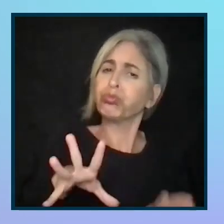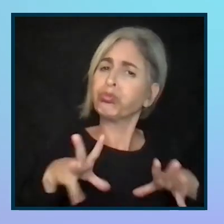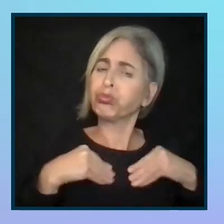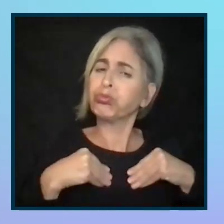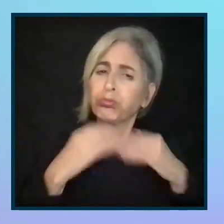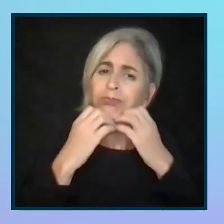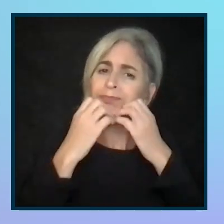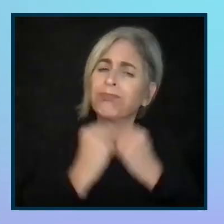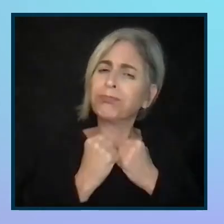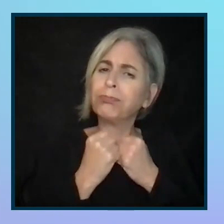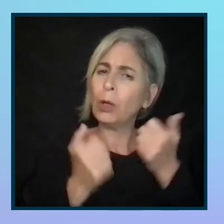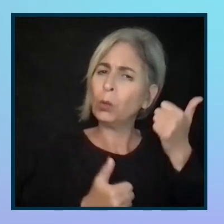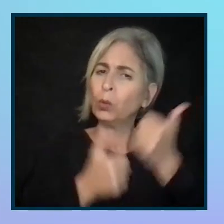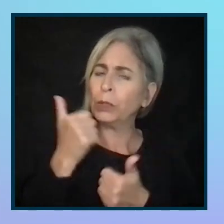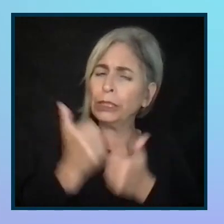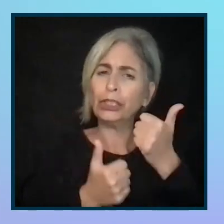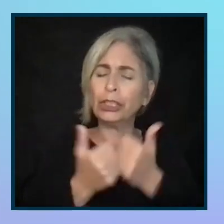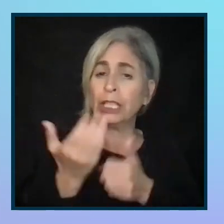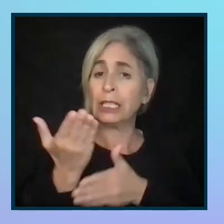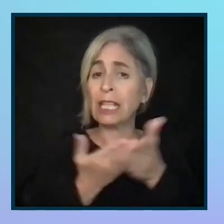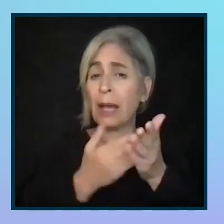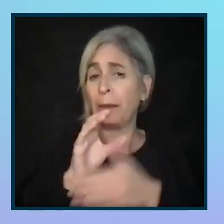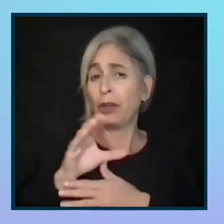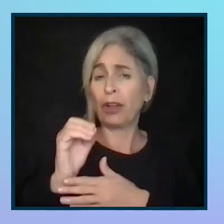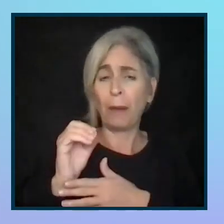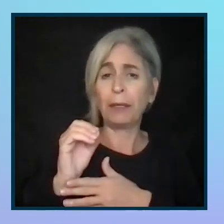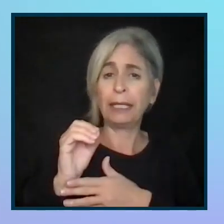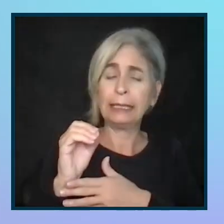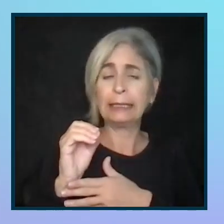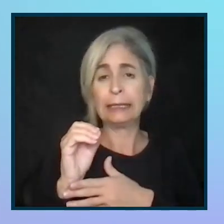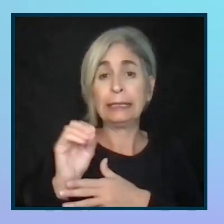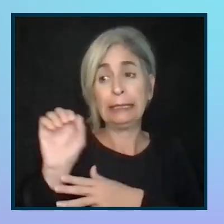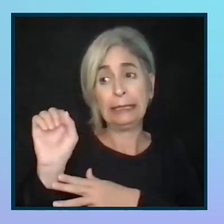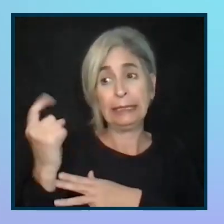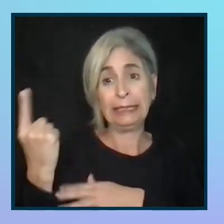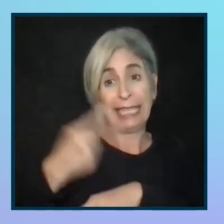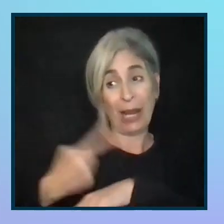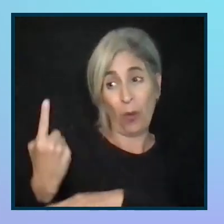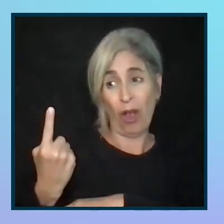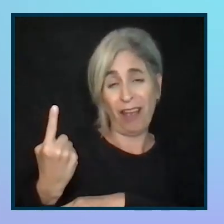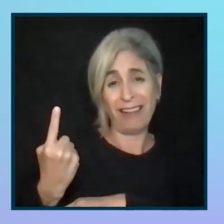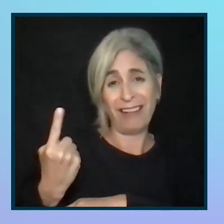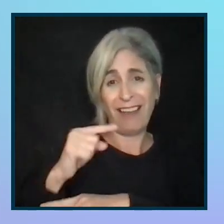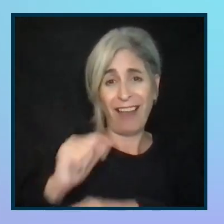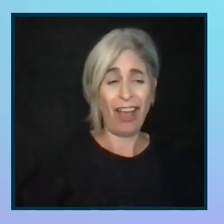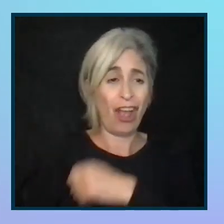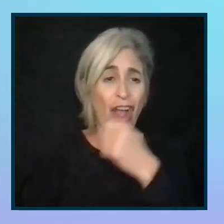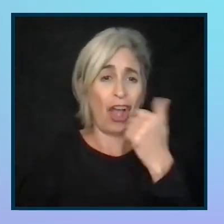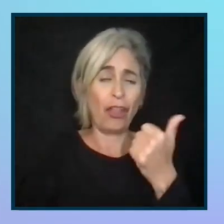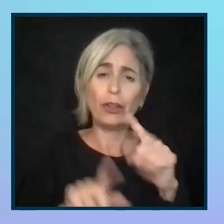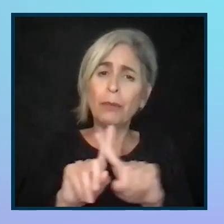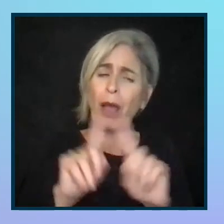It sounds like at some of your companies, it is day one, but it's being recognized.